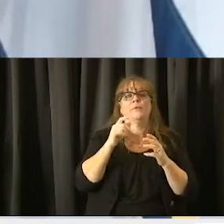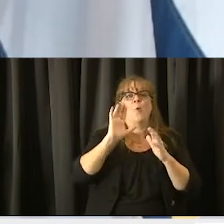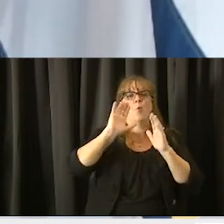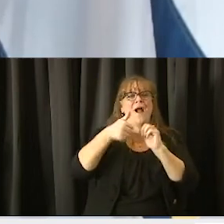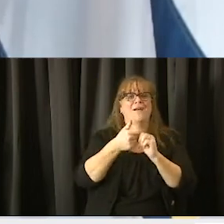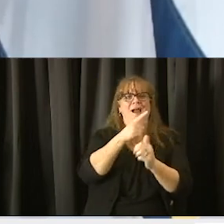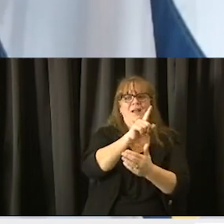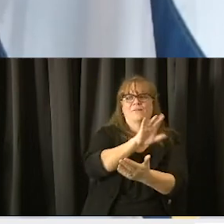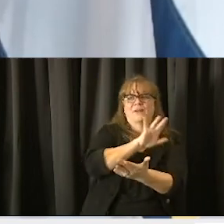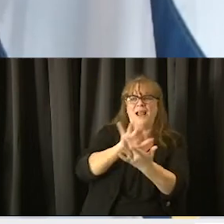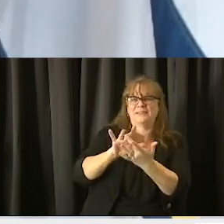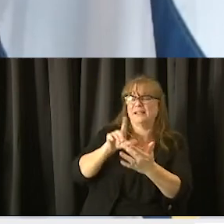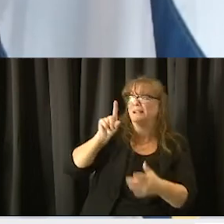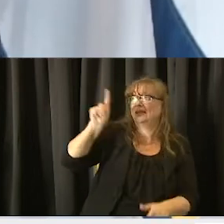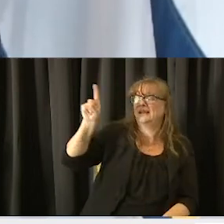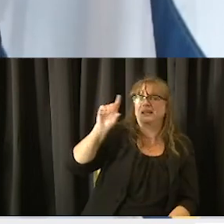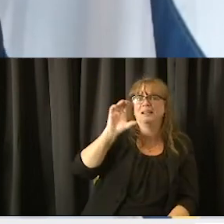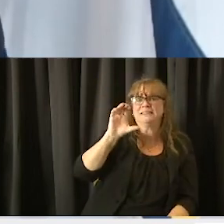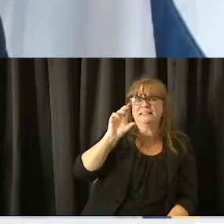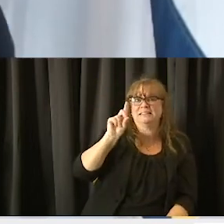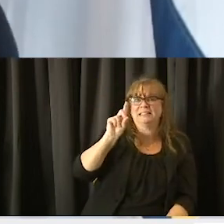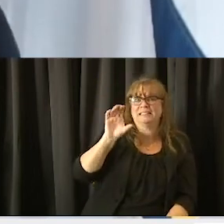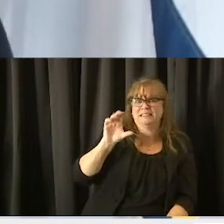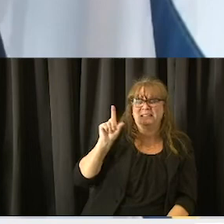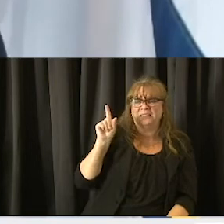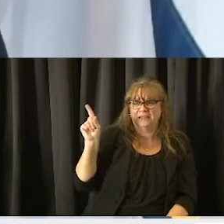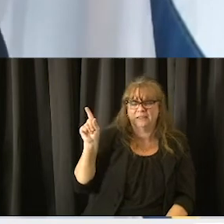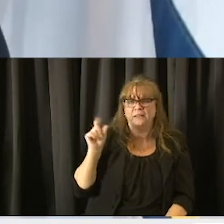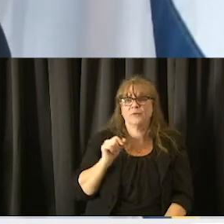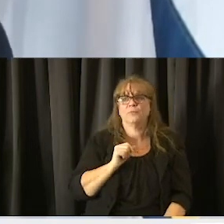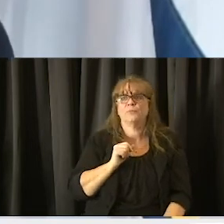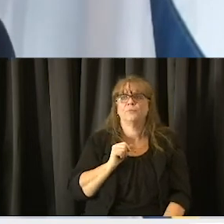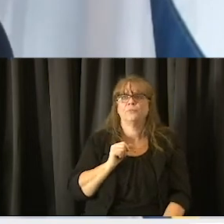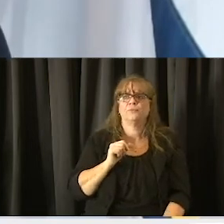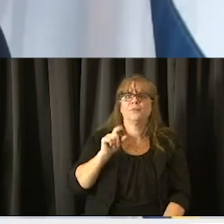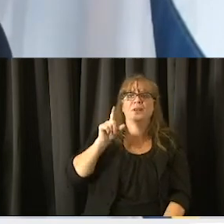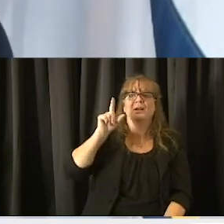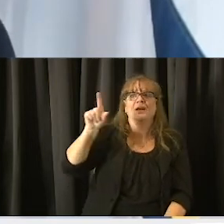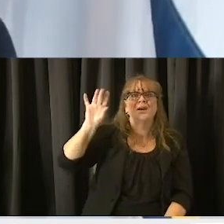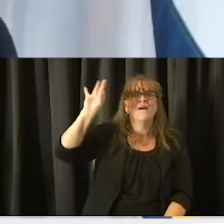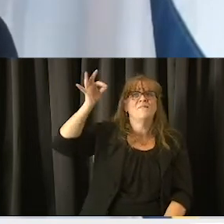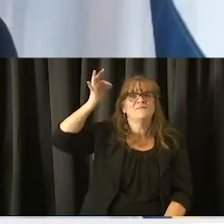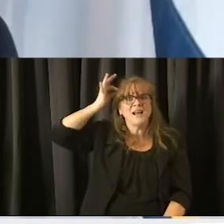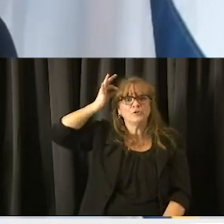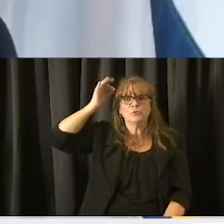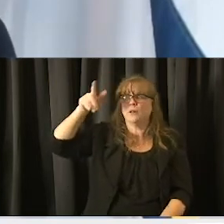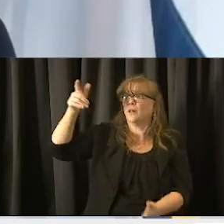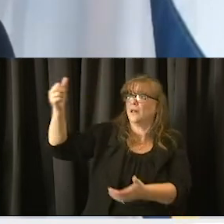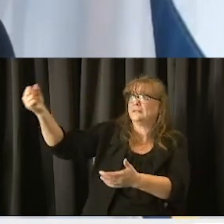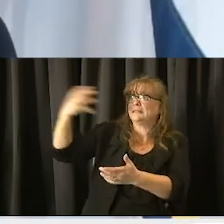regarding the federal response what contact has colorado had with the cdc since its